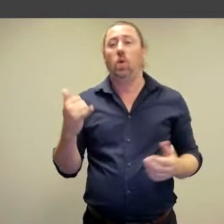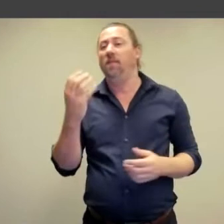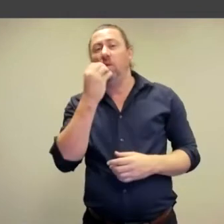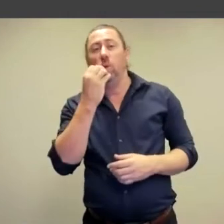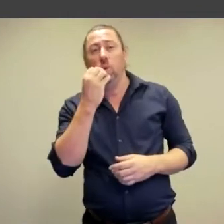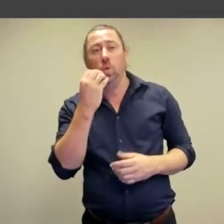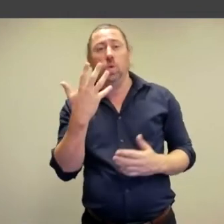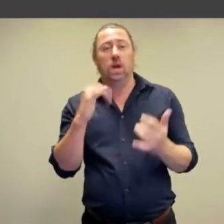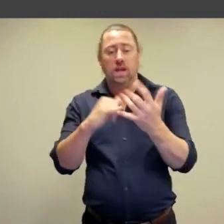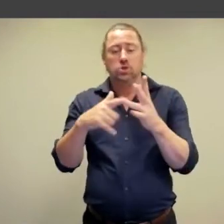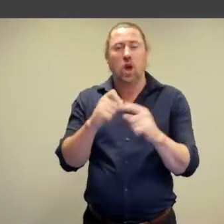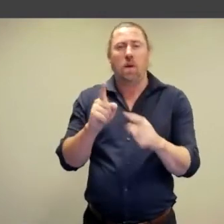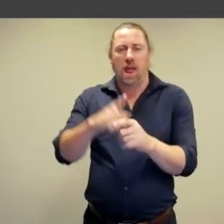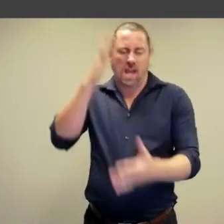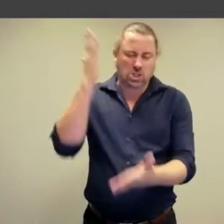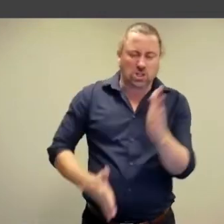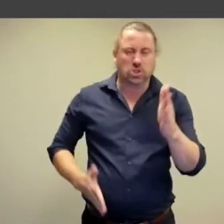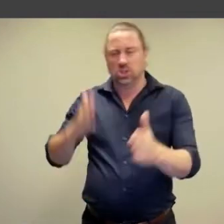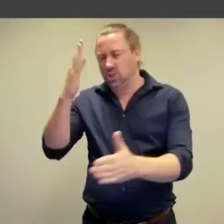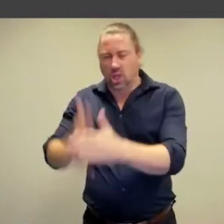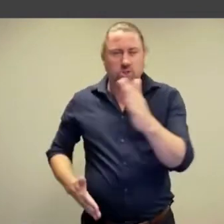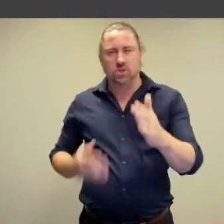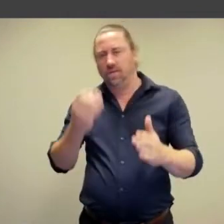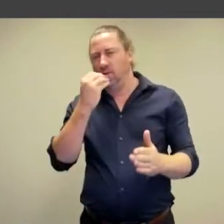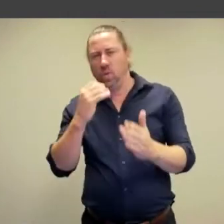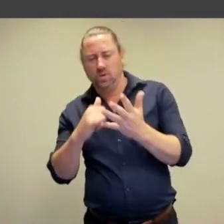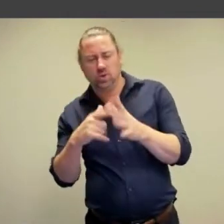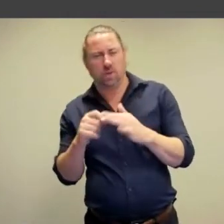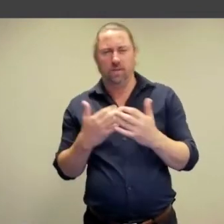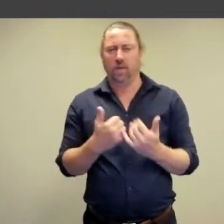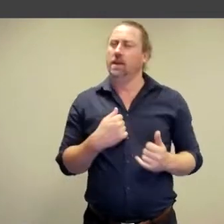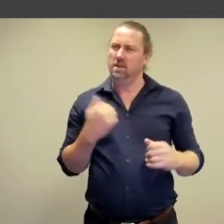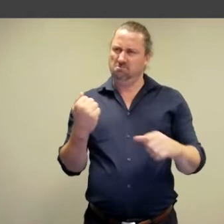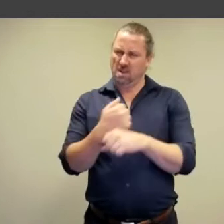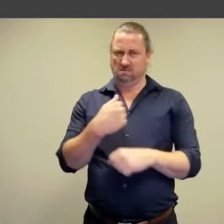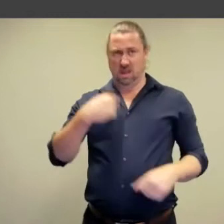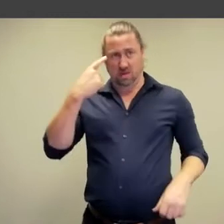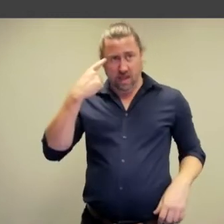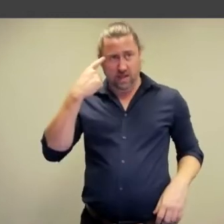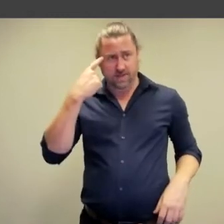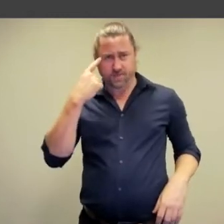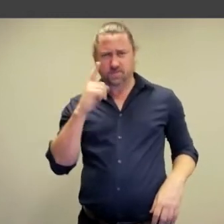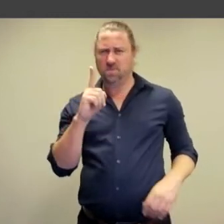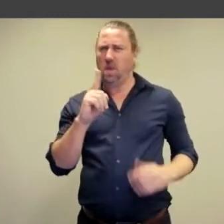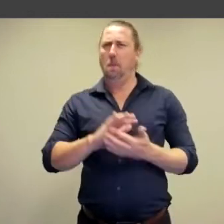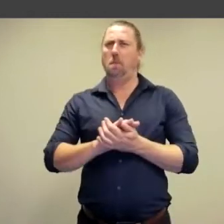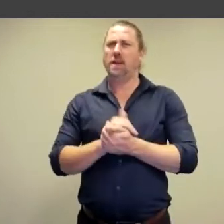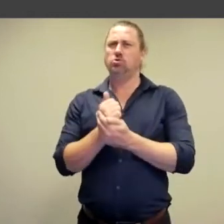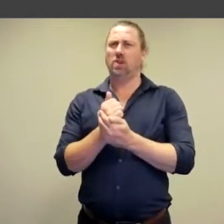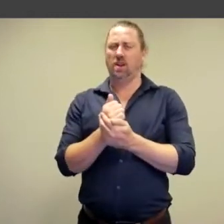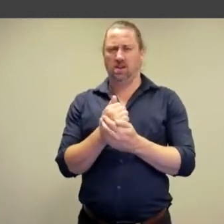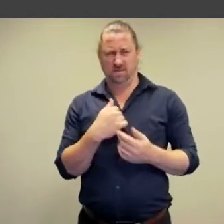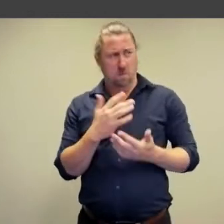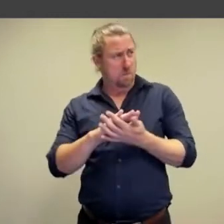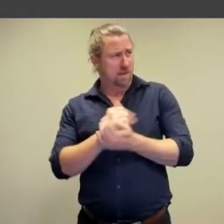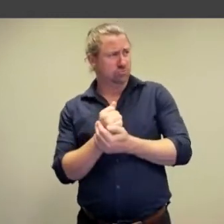and soaps. So this has me thinking,